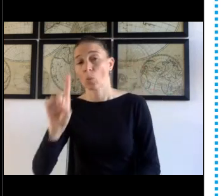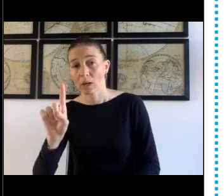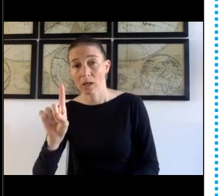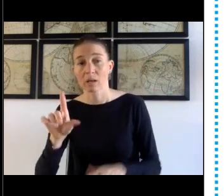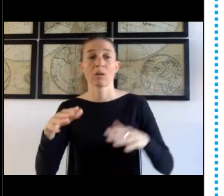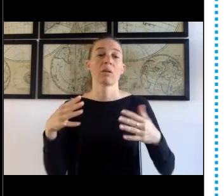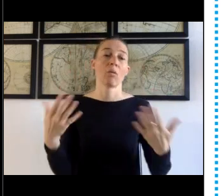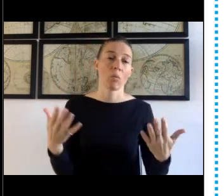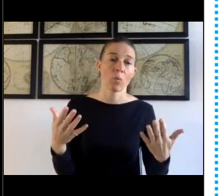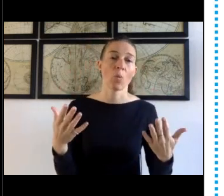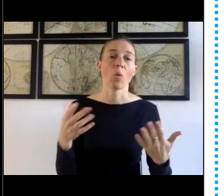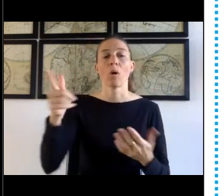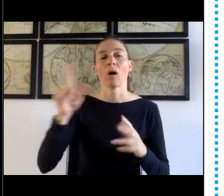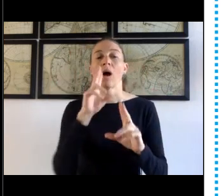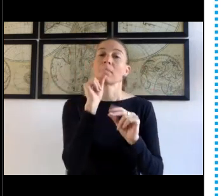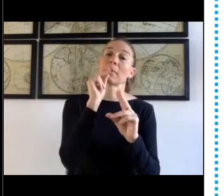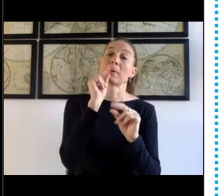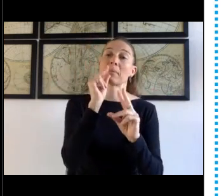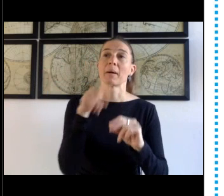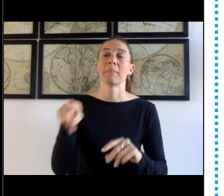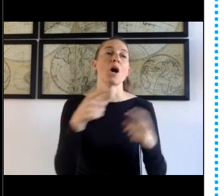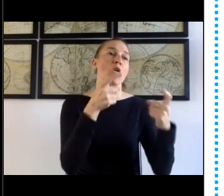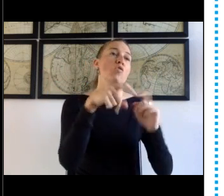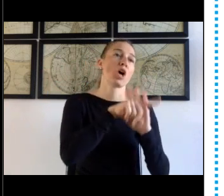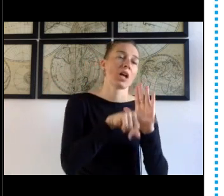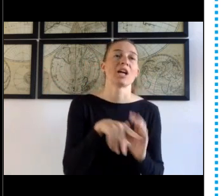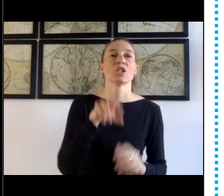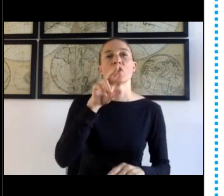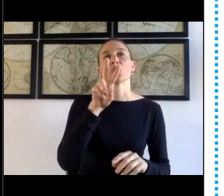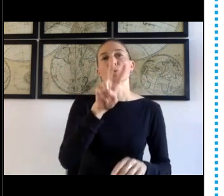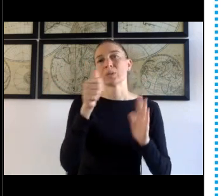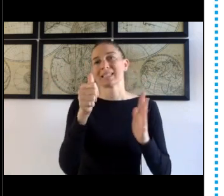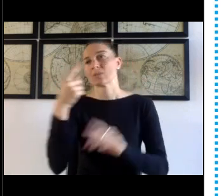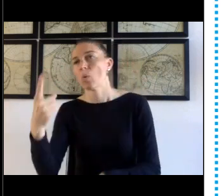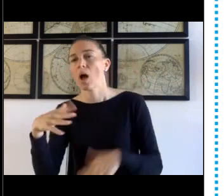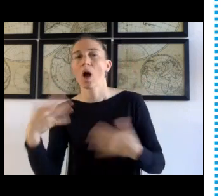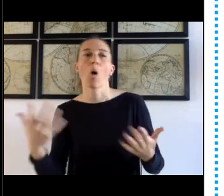you can hear like regulation 261 or regulation 1107.